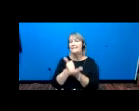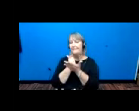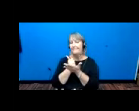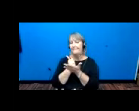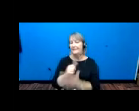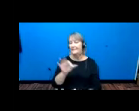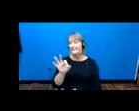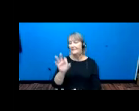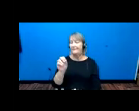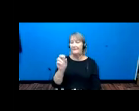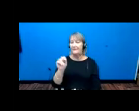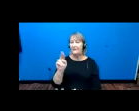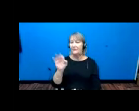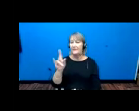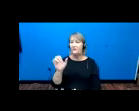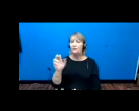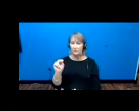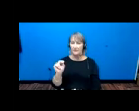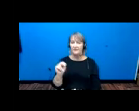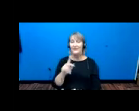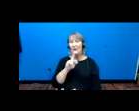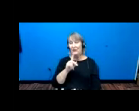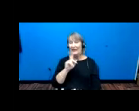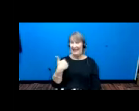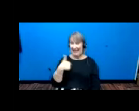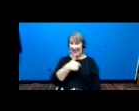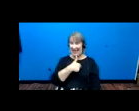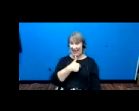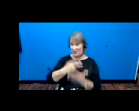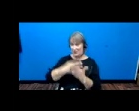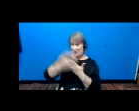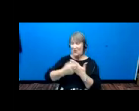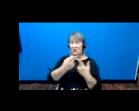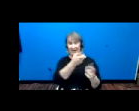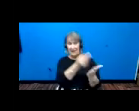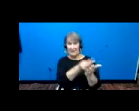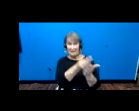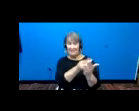This whole initiative really is made possible through funding from the CDC Foundation,